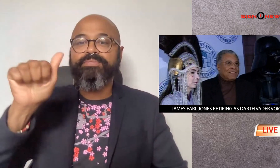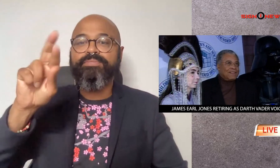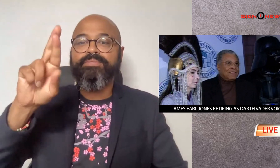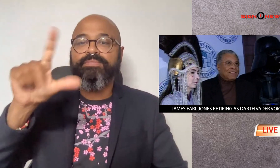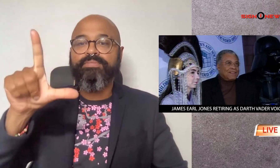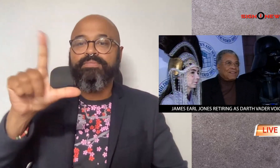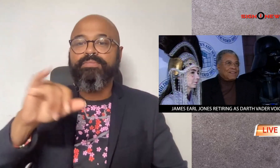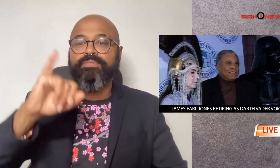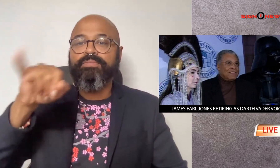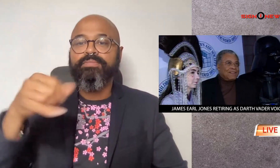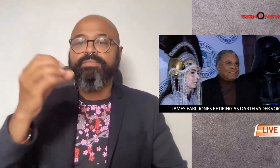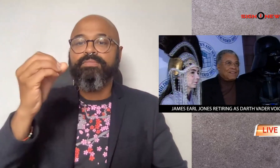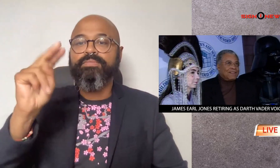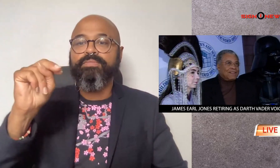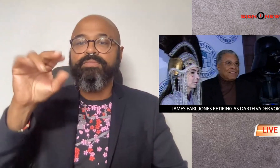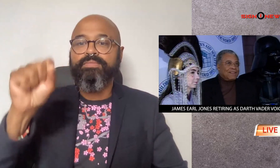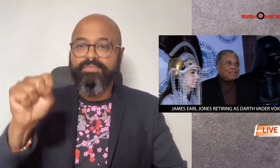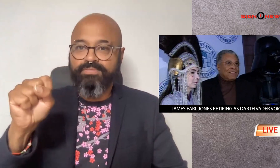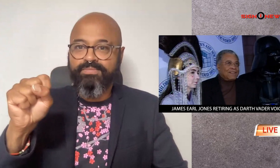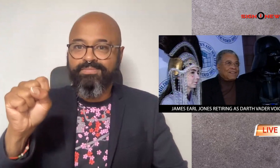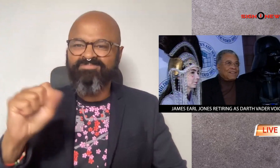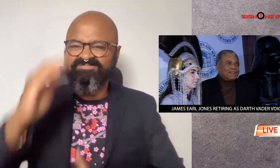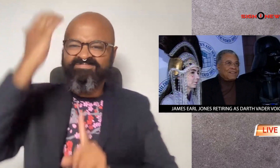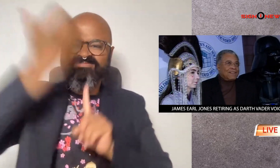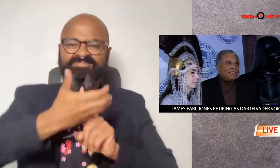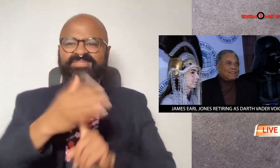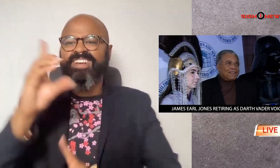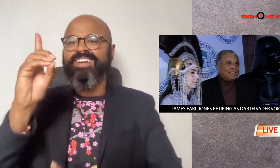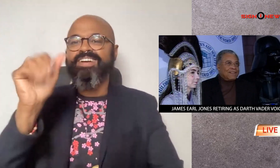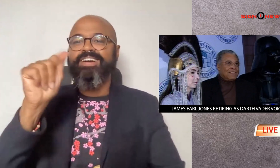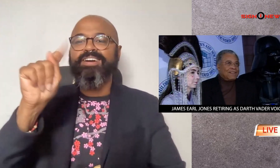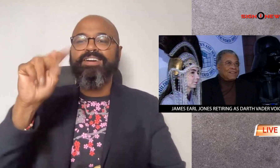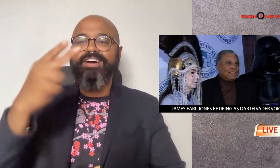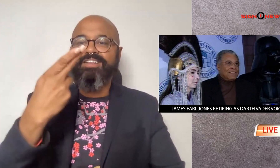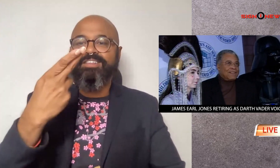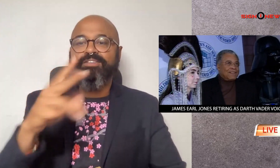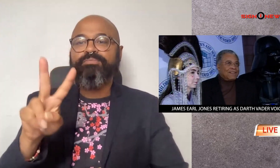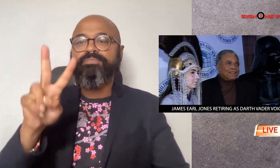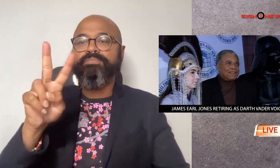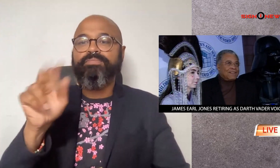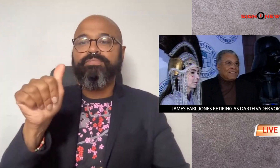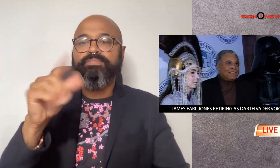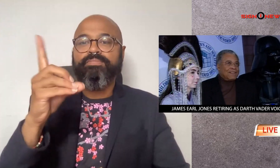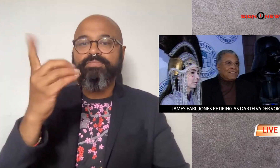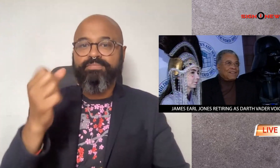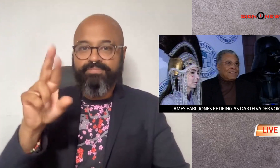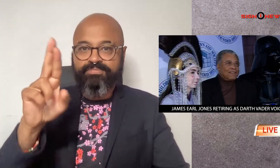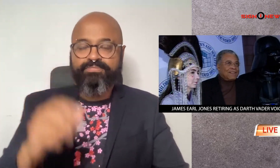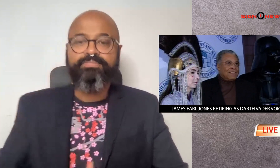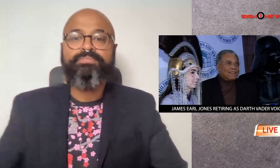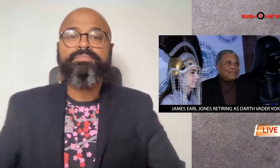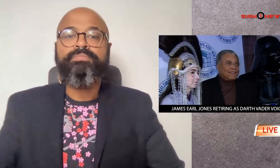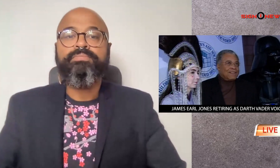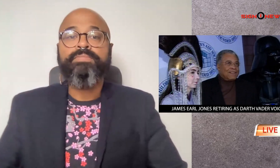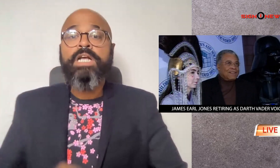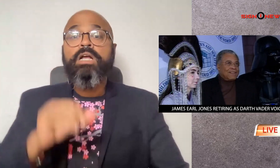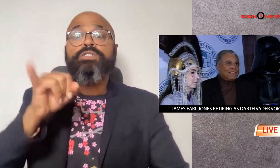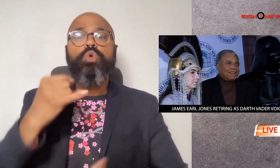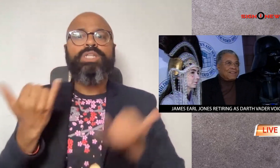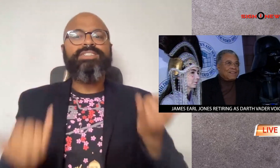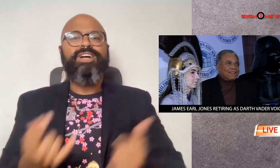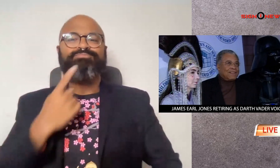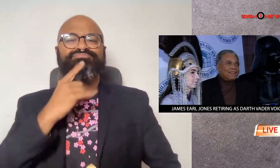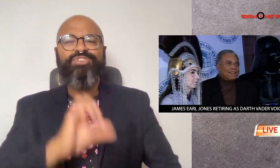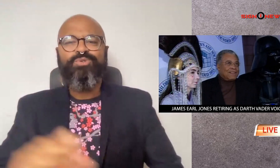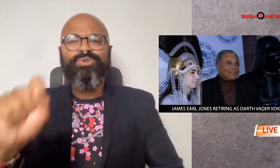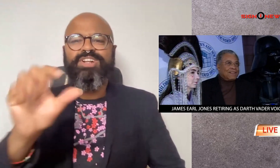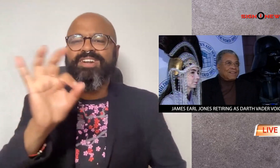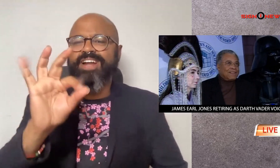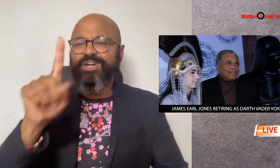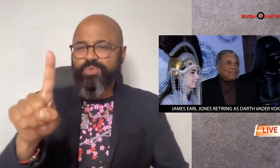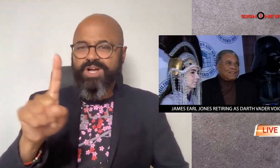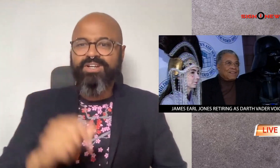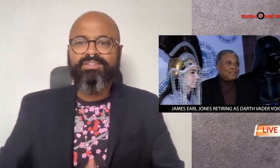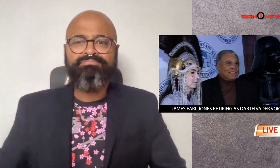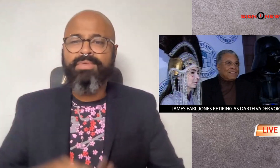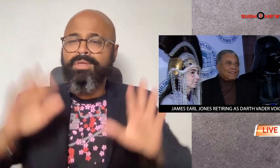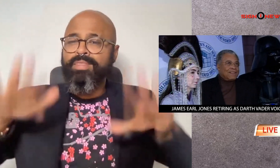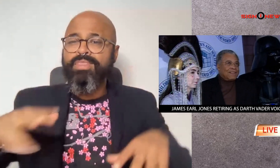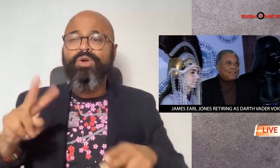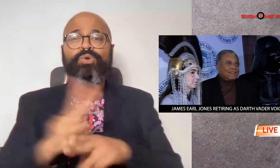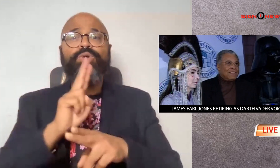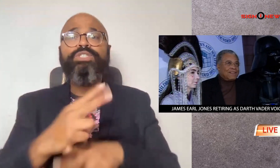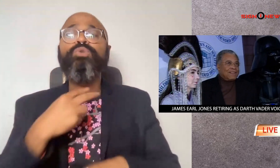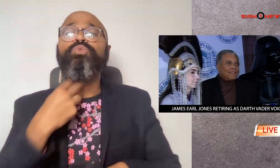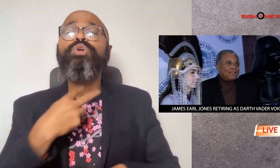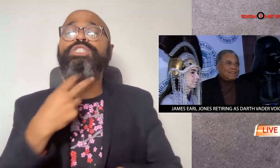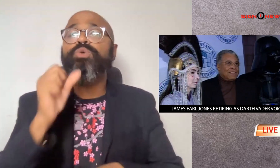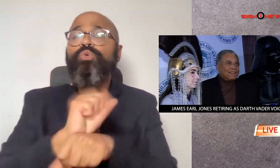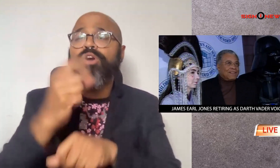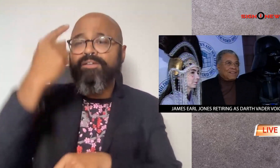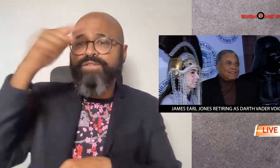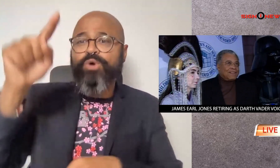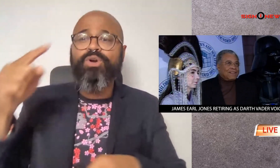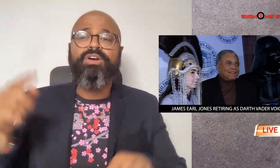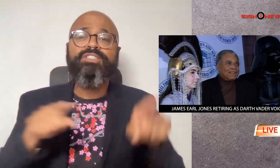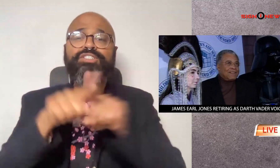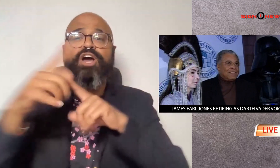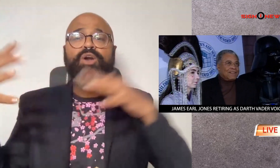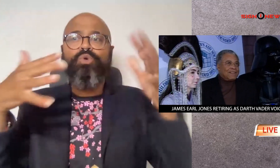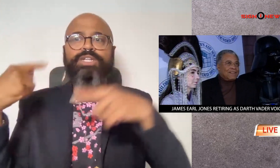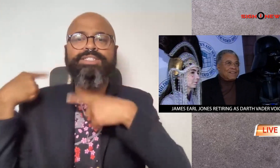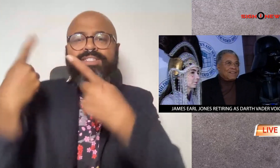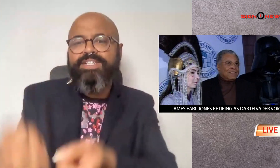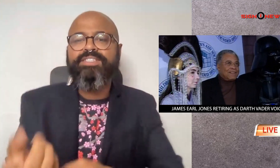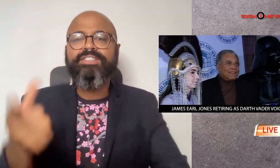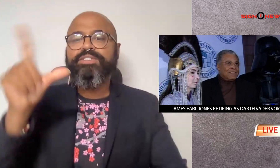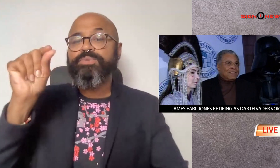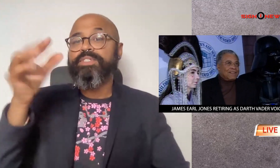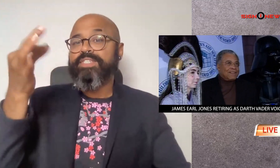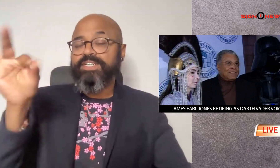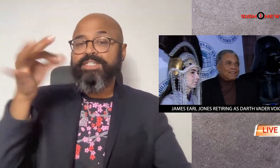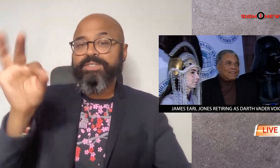Jones as the villain Darth Vader Jones is 91 years old now and hasn't done any voice